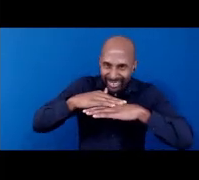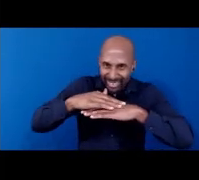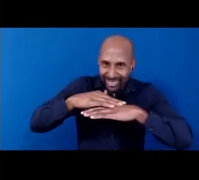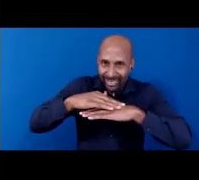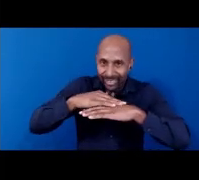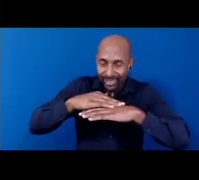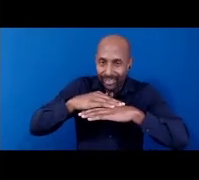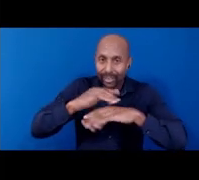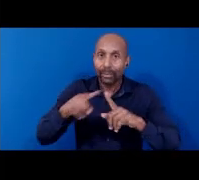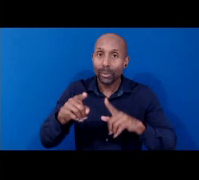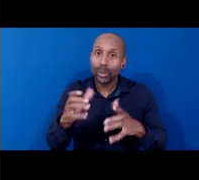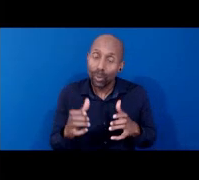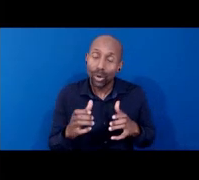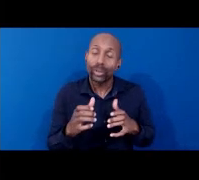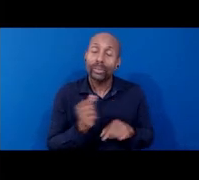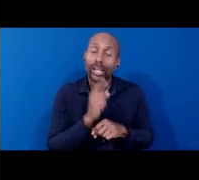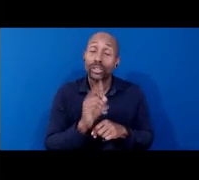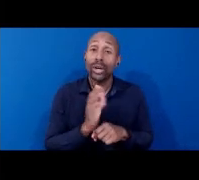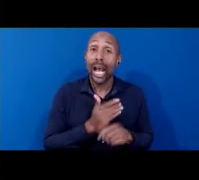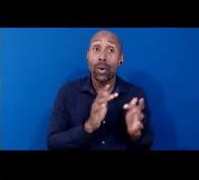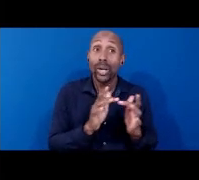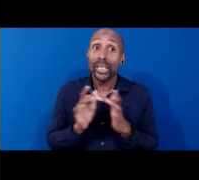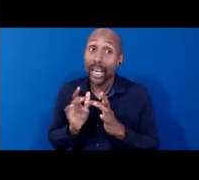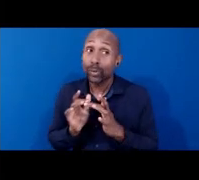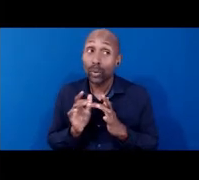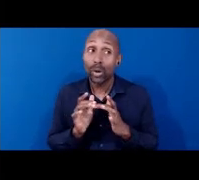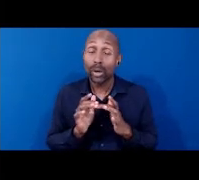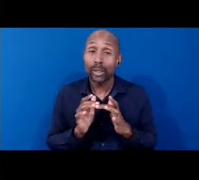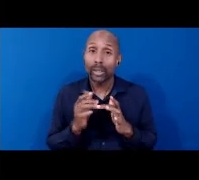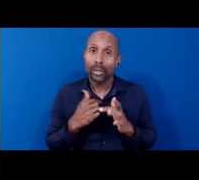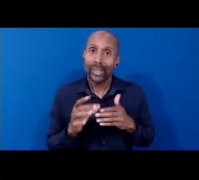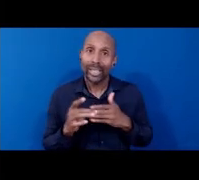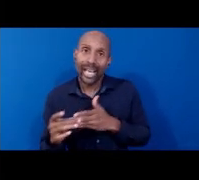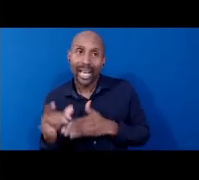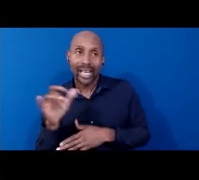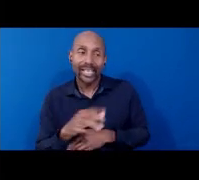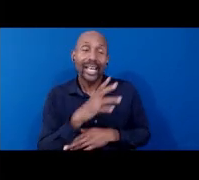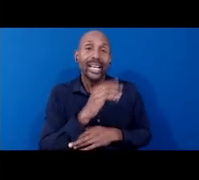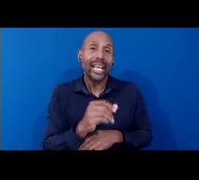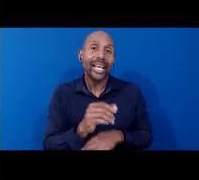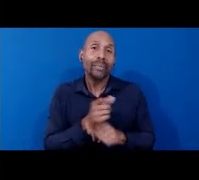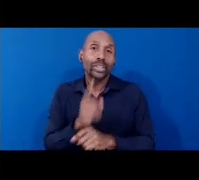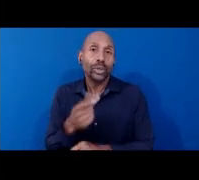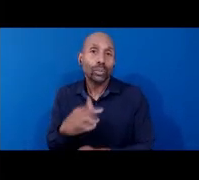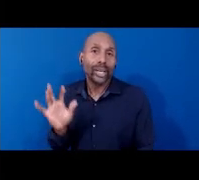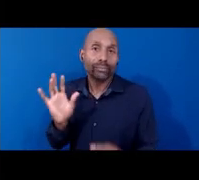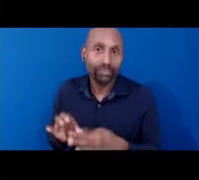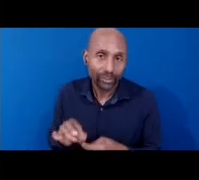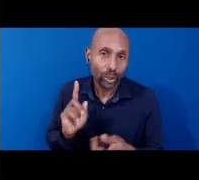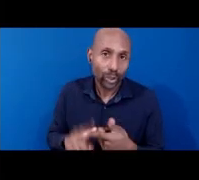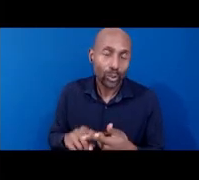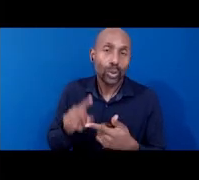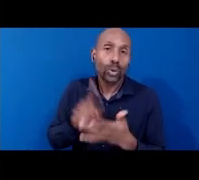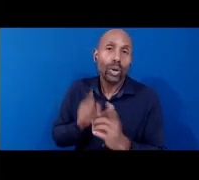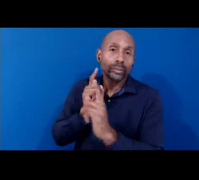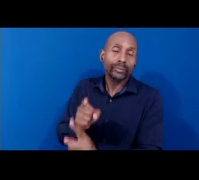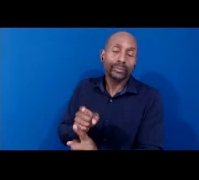anchor the work of our network, both by listening to network partners and what they're seeing in the field, but also to have a little bit of a road map for that work.